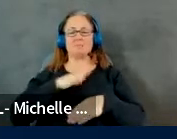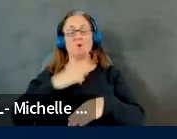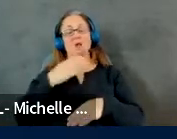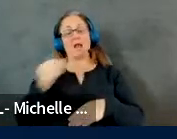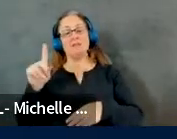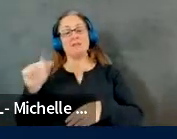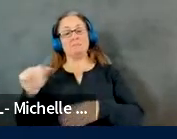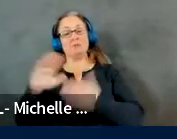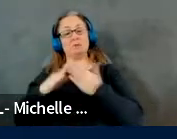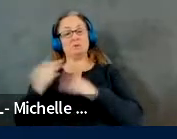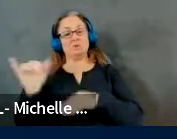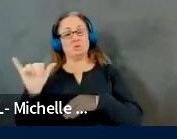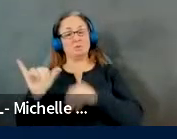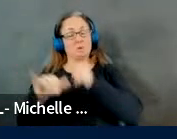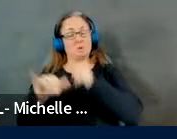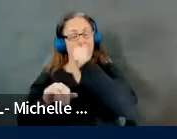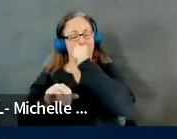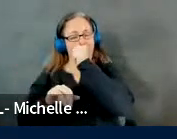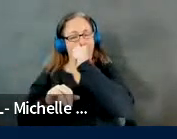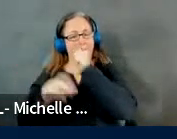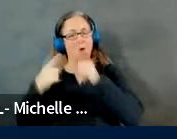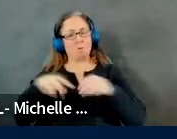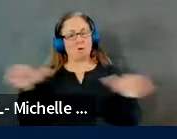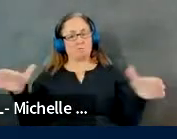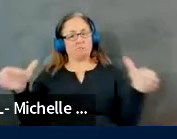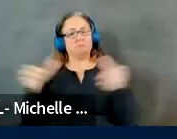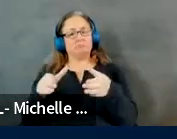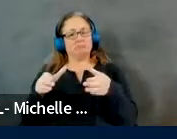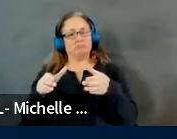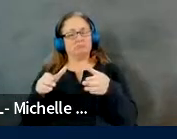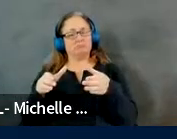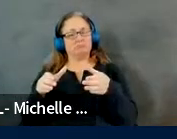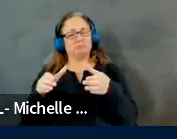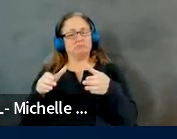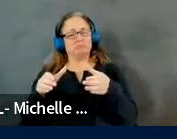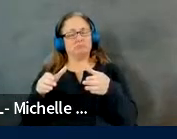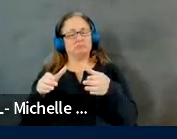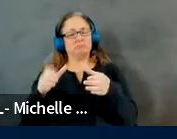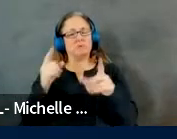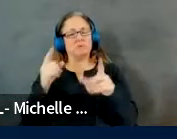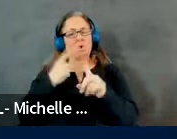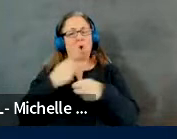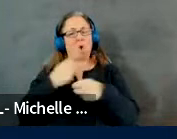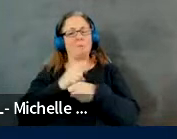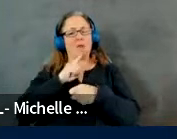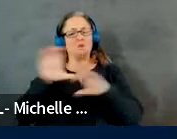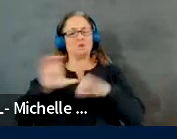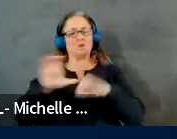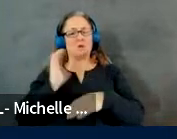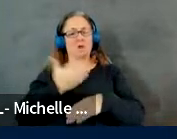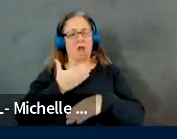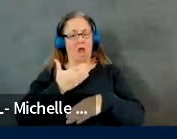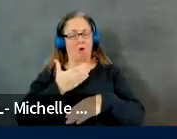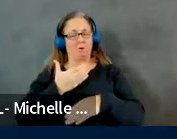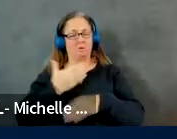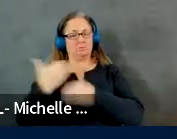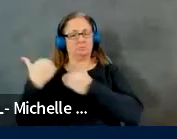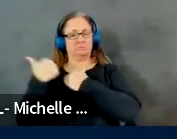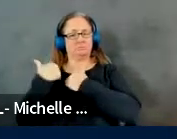And so as we came together to make sure that we were doing our parts to fulfill the Executive